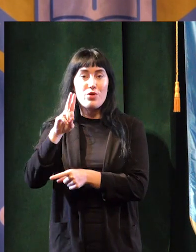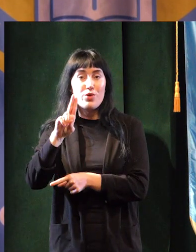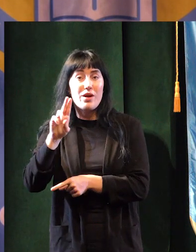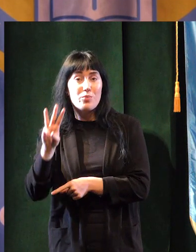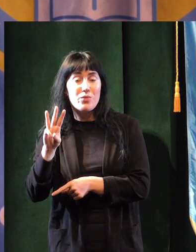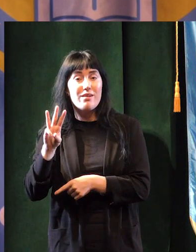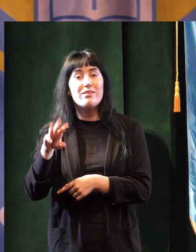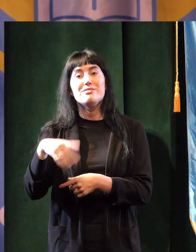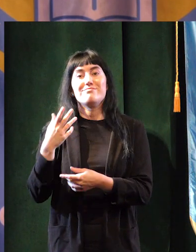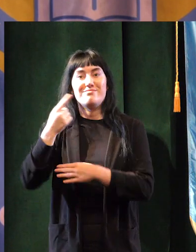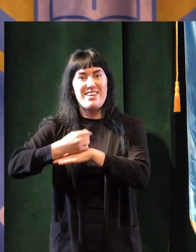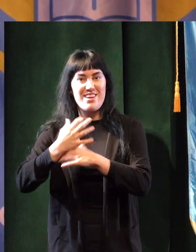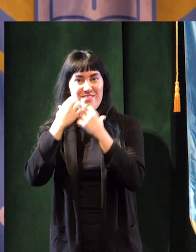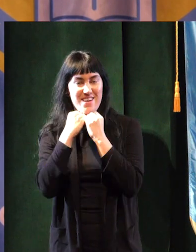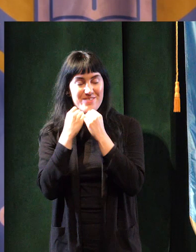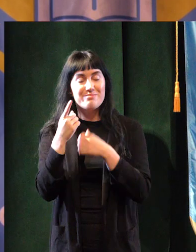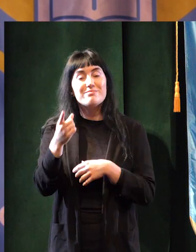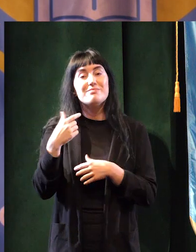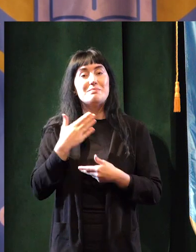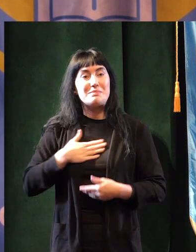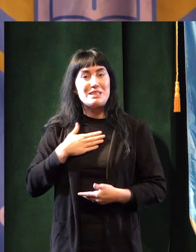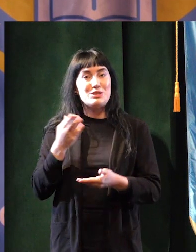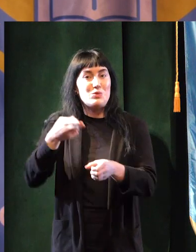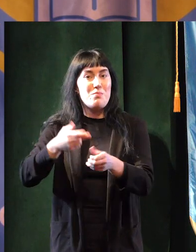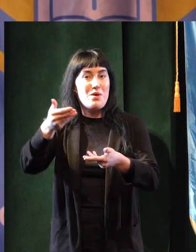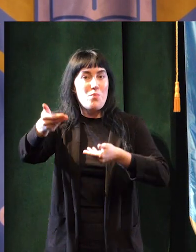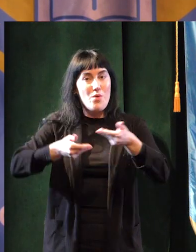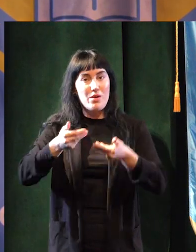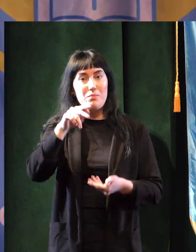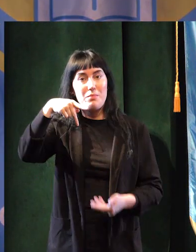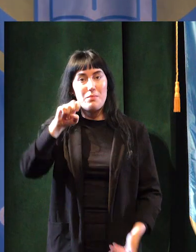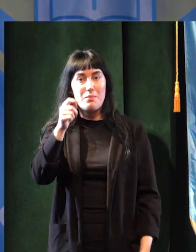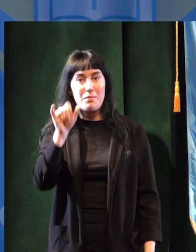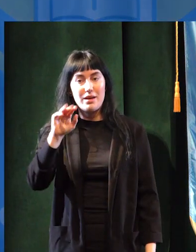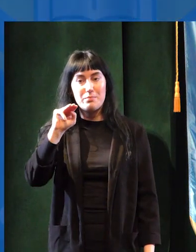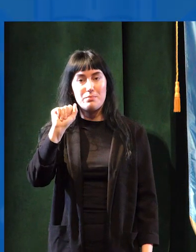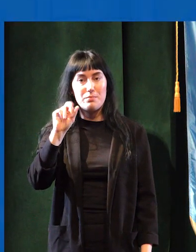of Caring please join me in welcoming Peggy Marone